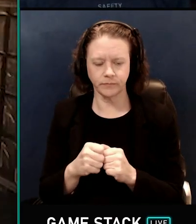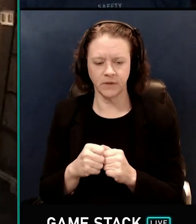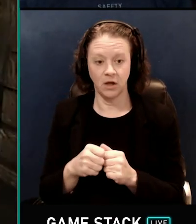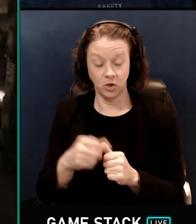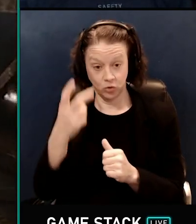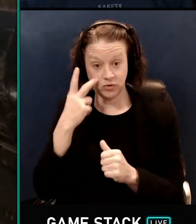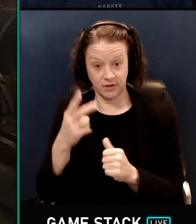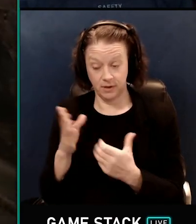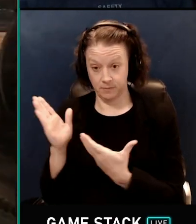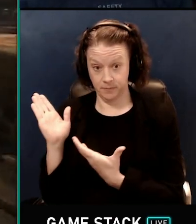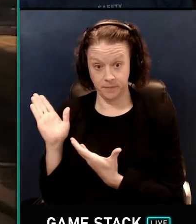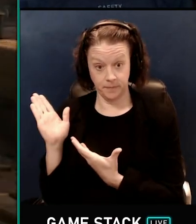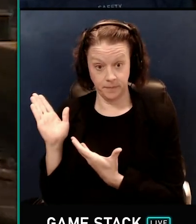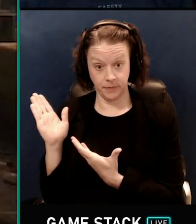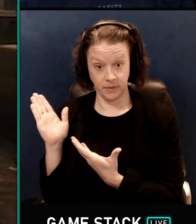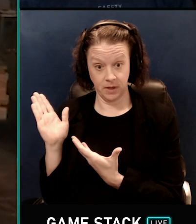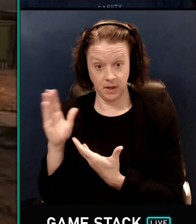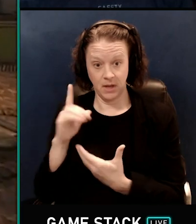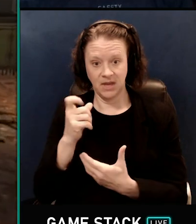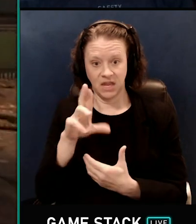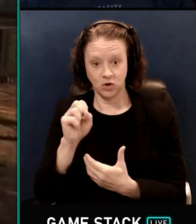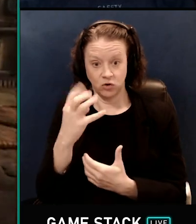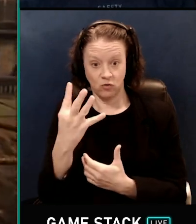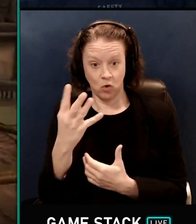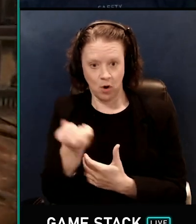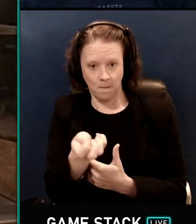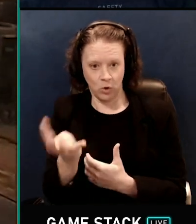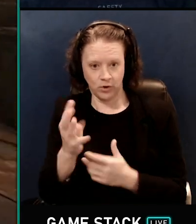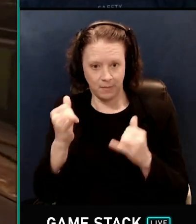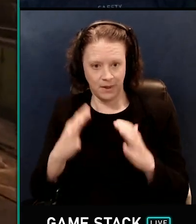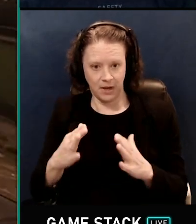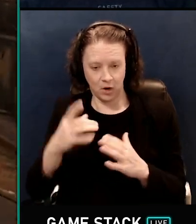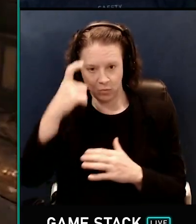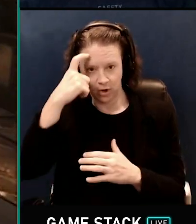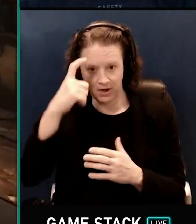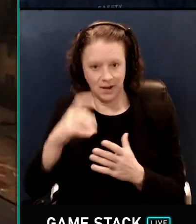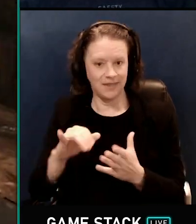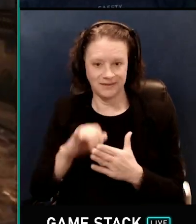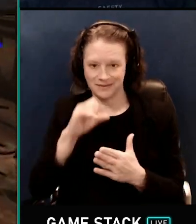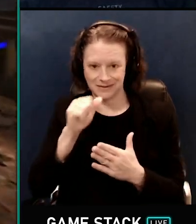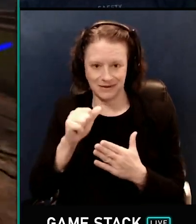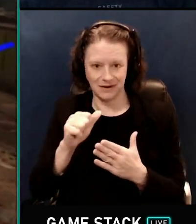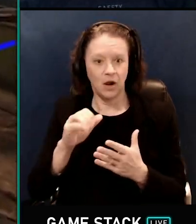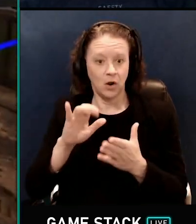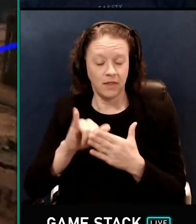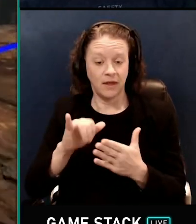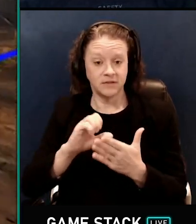So you can see here the gears 4 multiplayer brain and this isn't a fix script that will work on